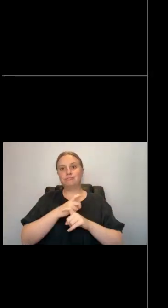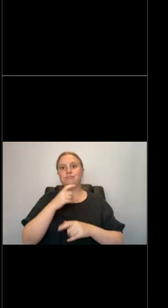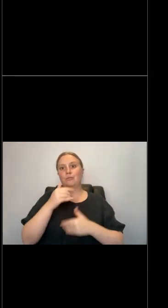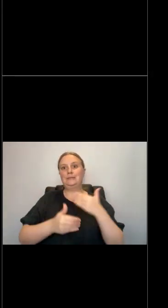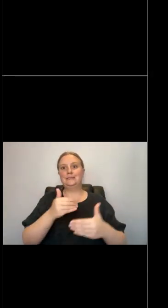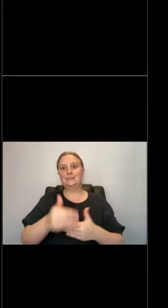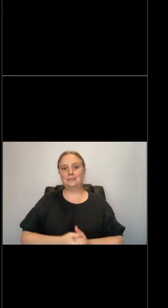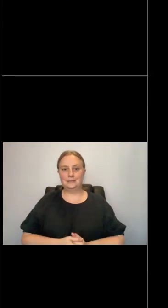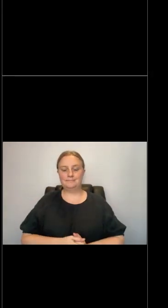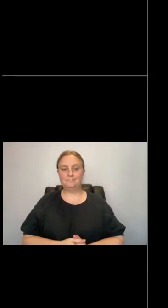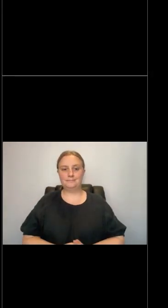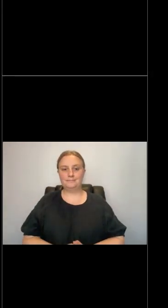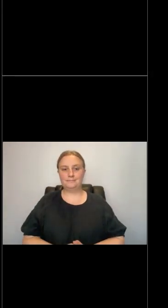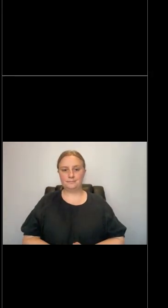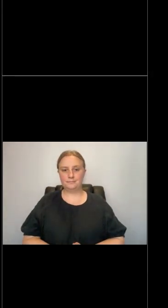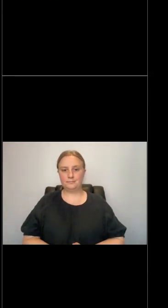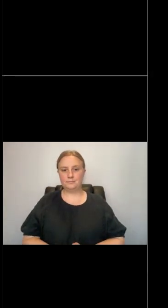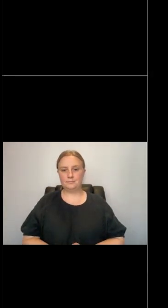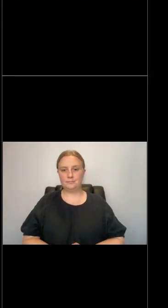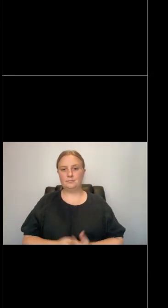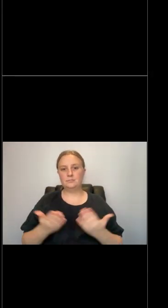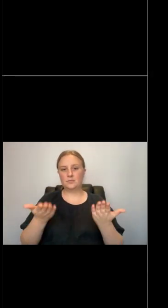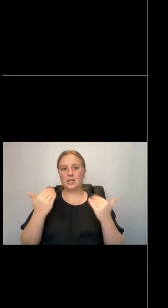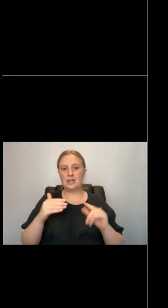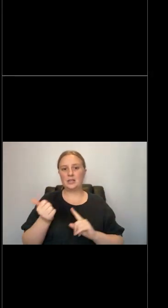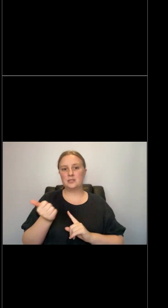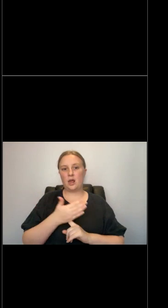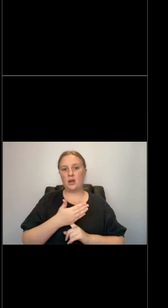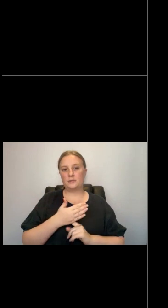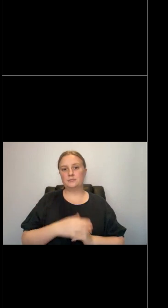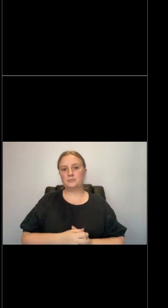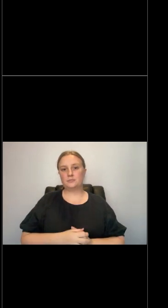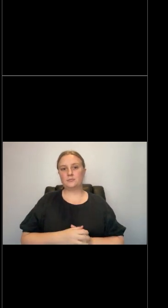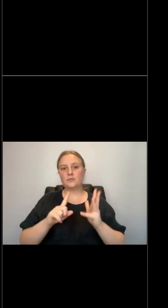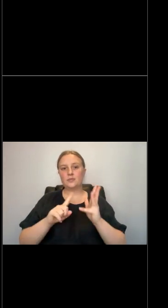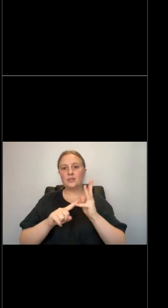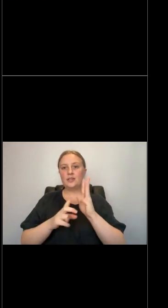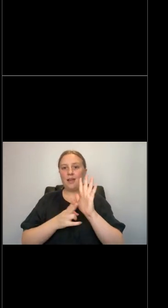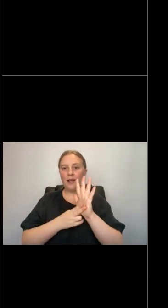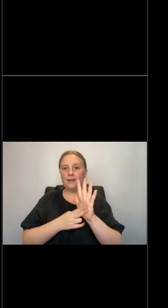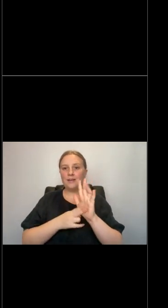Now, moving onto the next slide, unfit for trial?